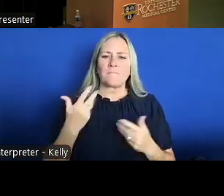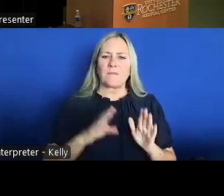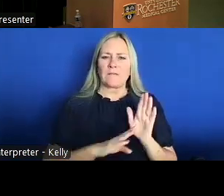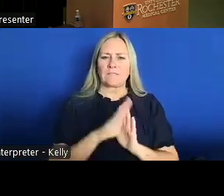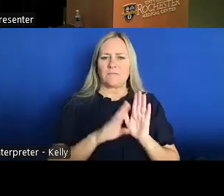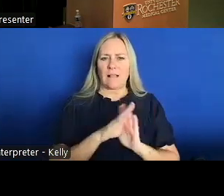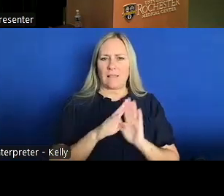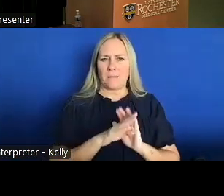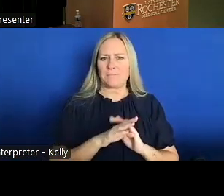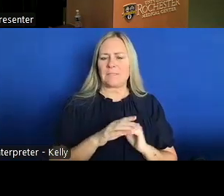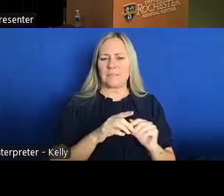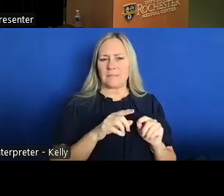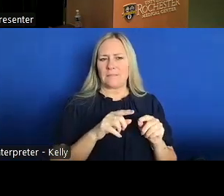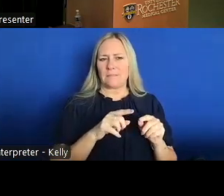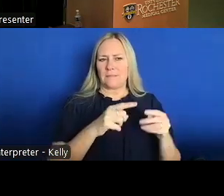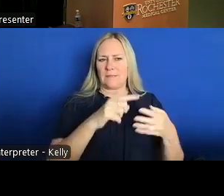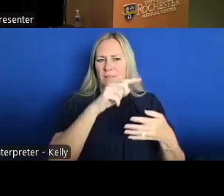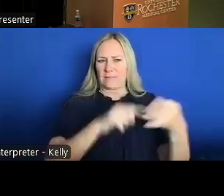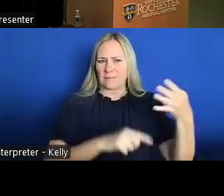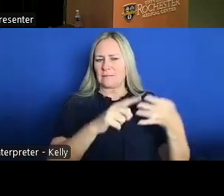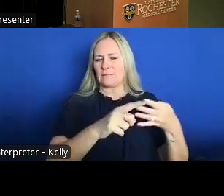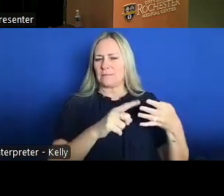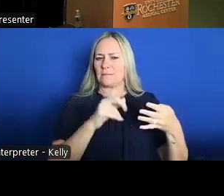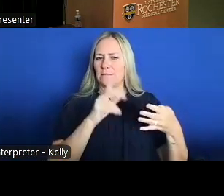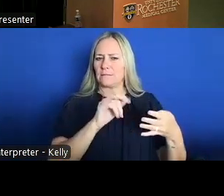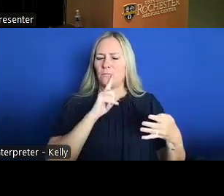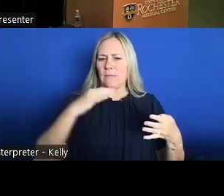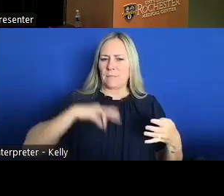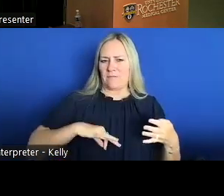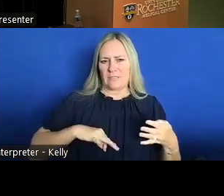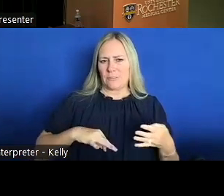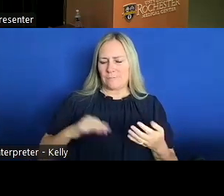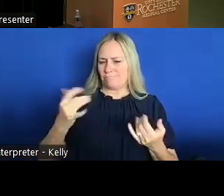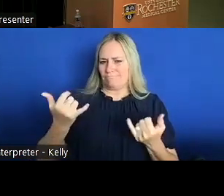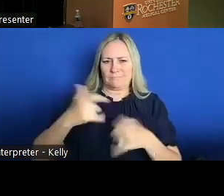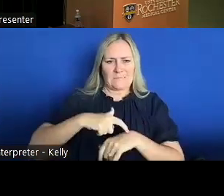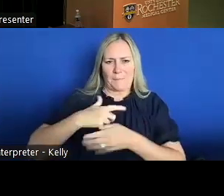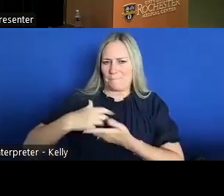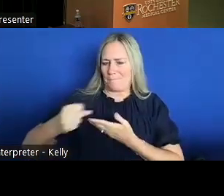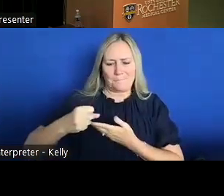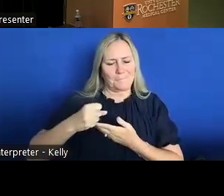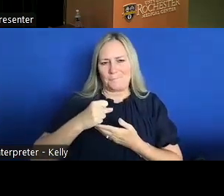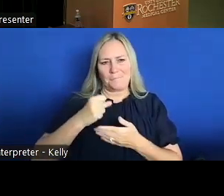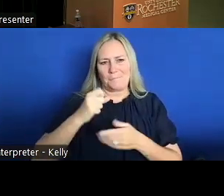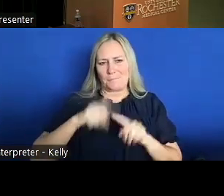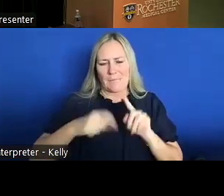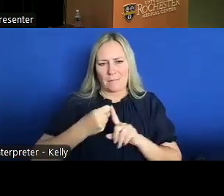we won't have time in this short time uh to go into it um but again I want to emphasize the